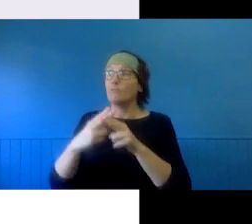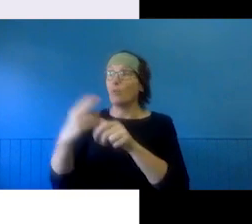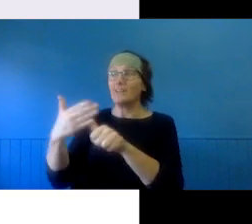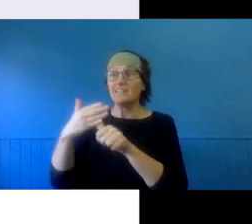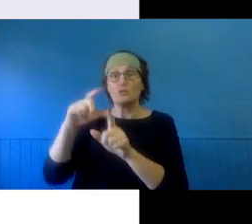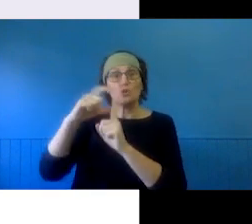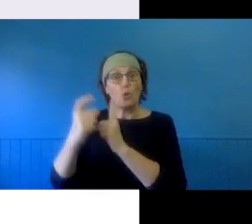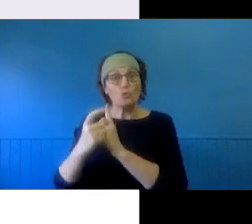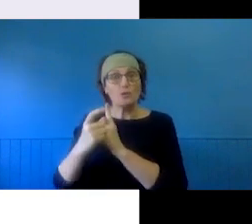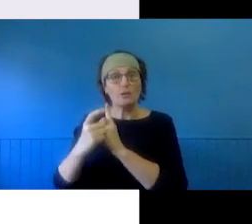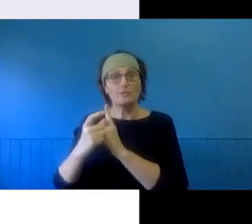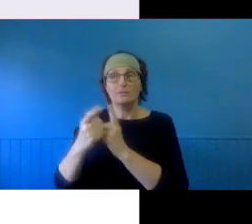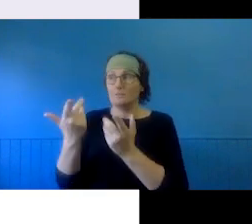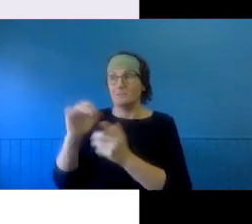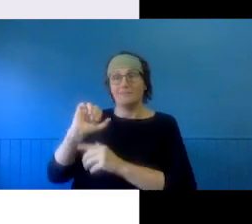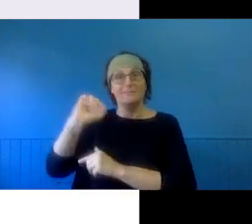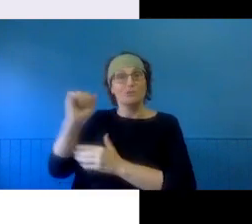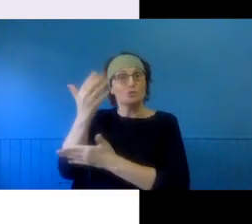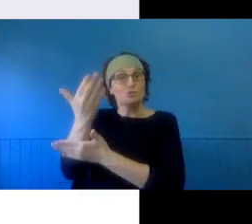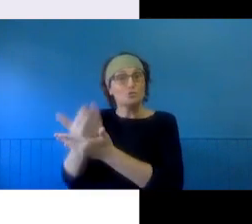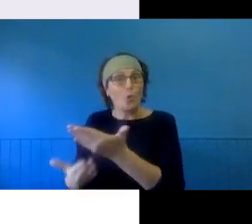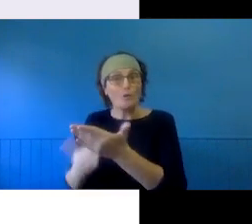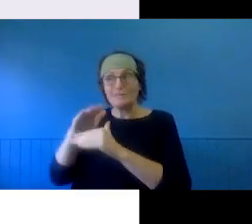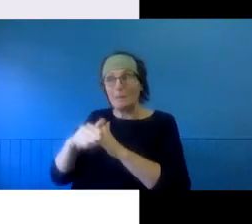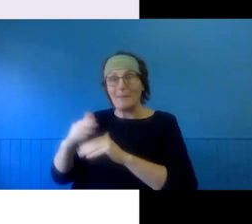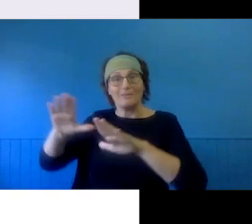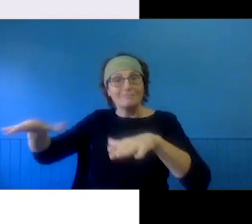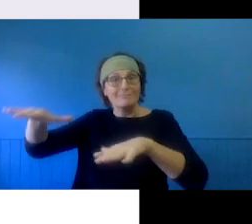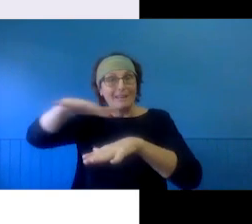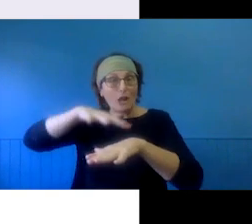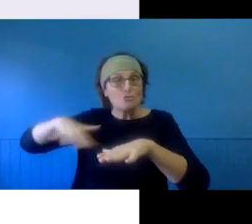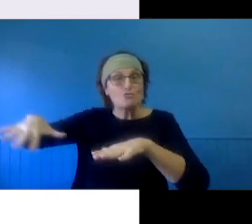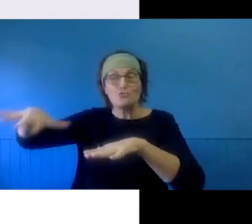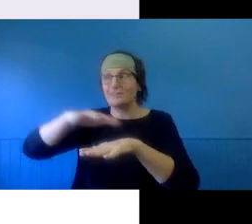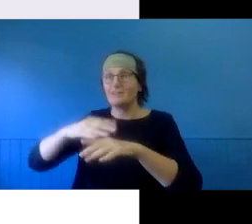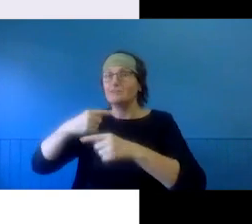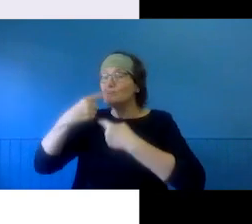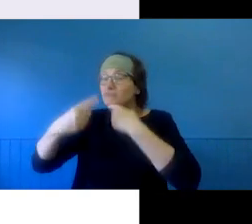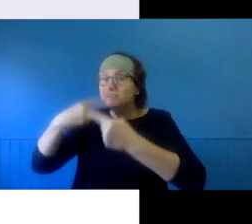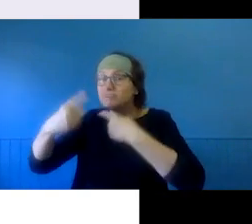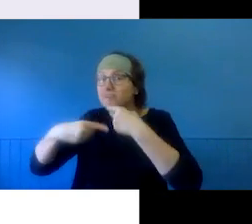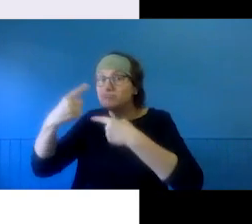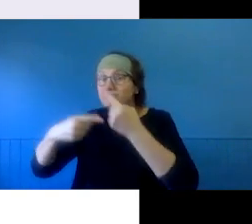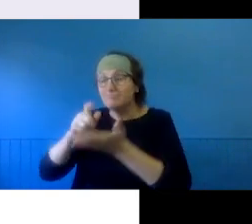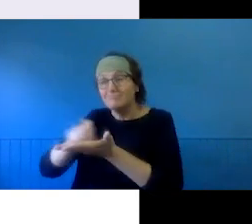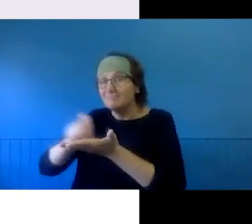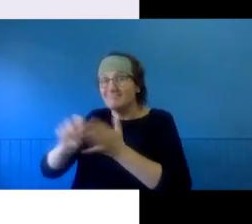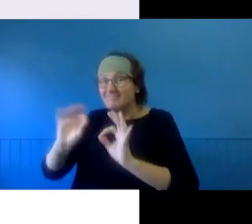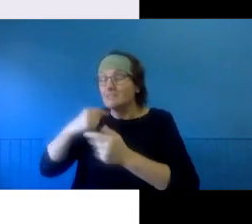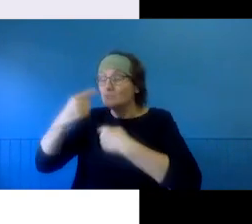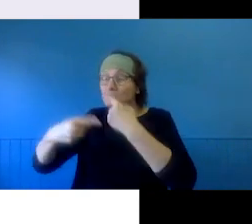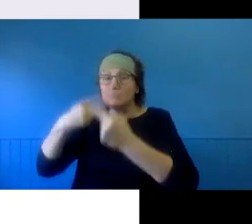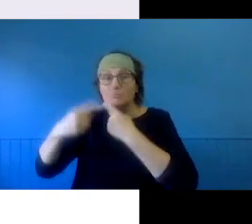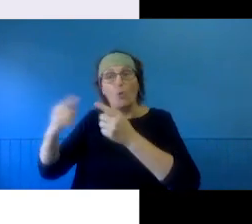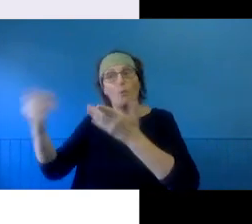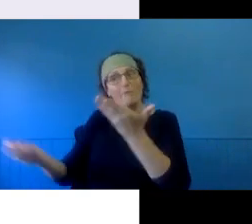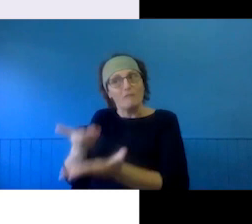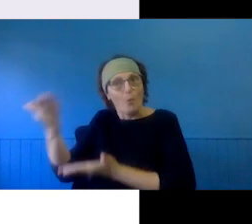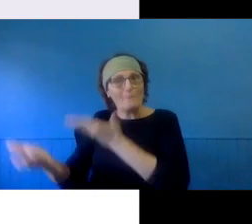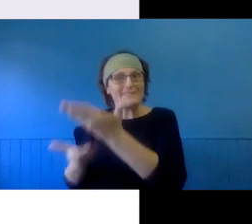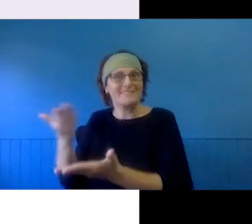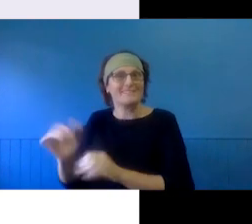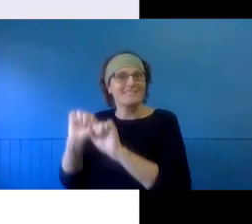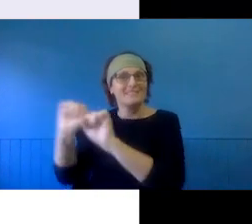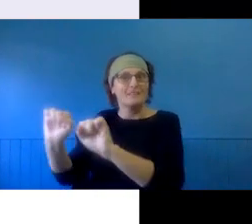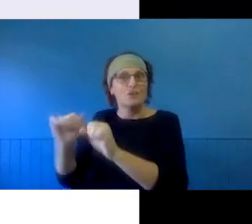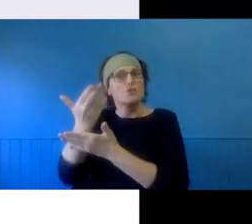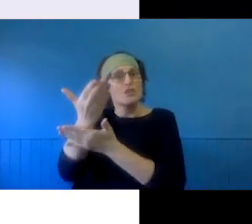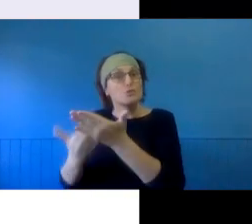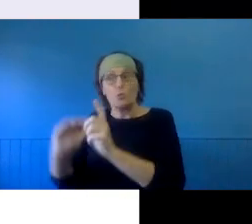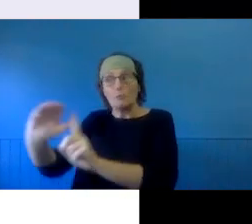styles come from country, they're stores are about country, they're